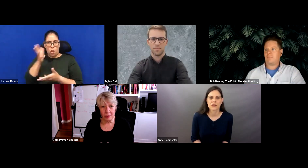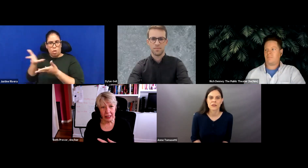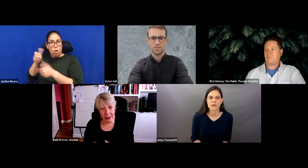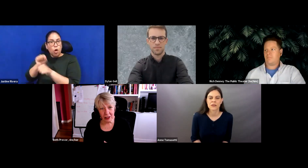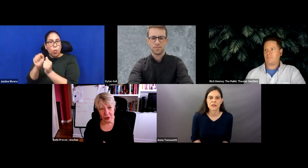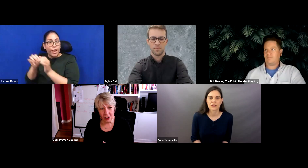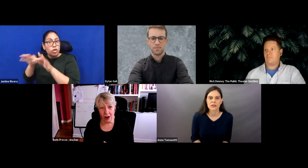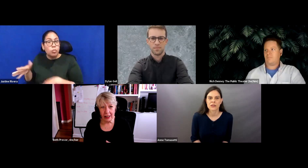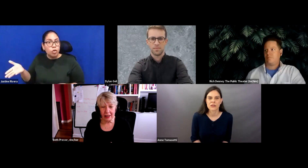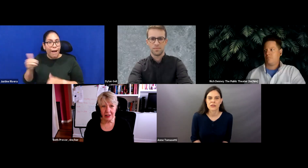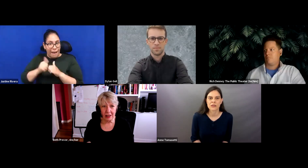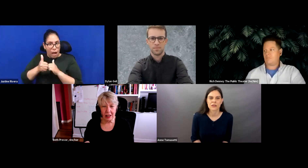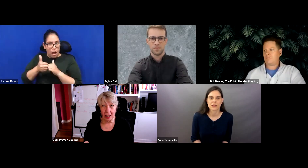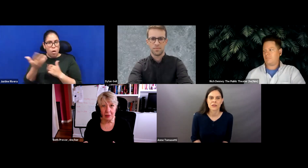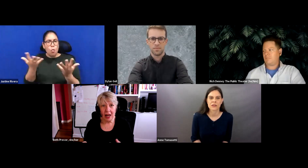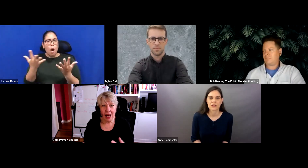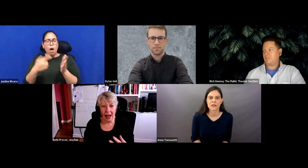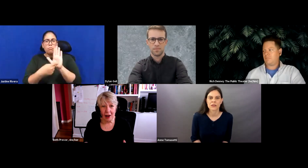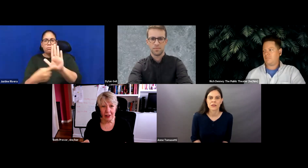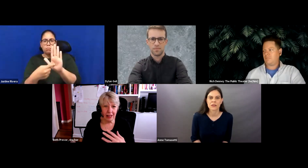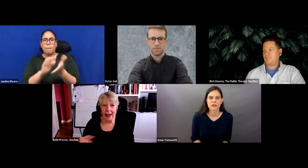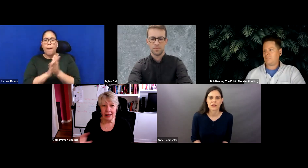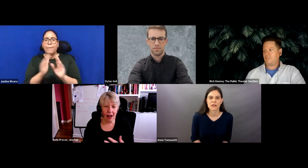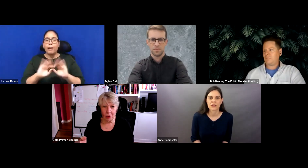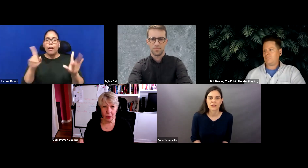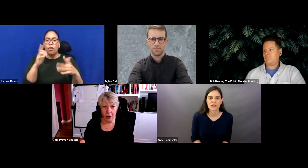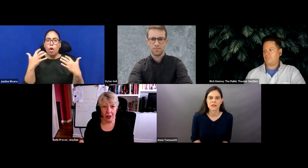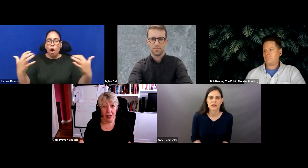would be clear to an audience and how the dialogue would work